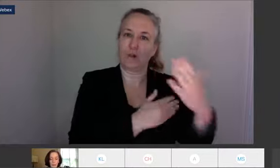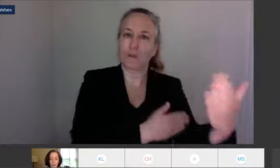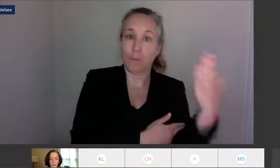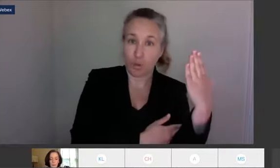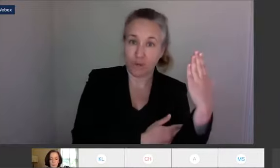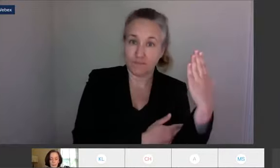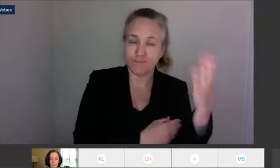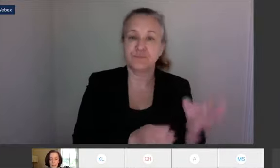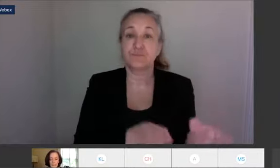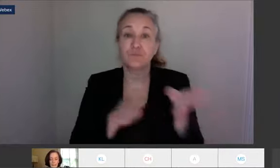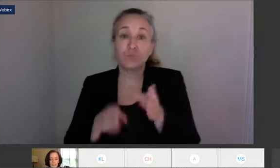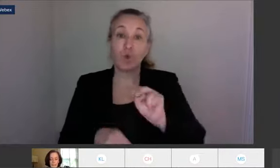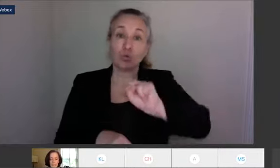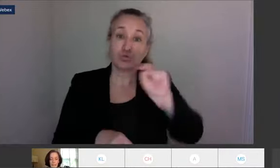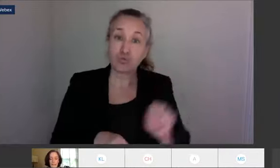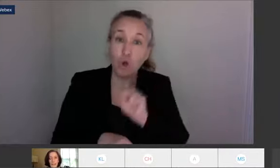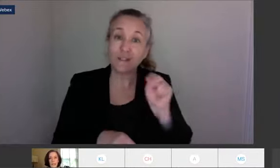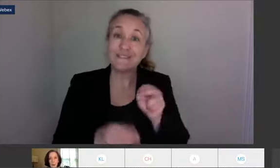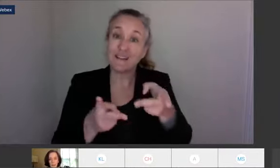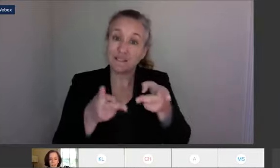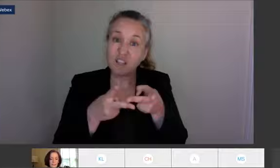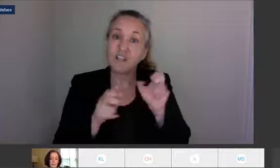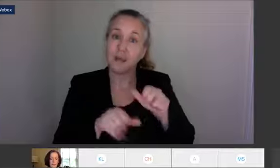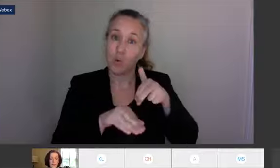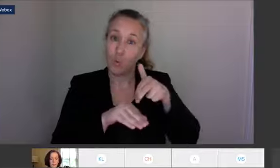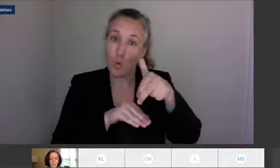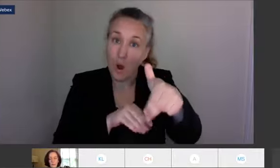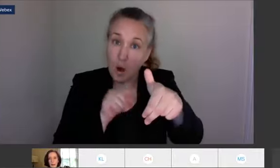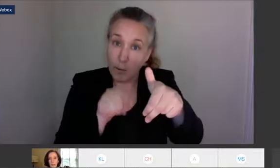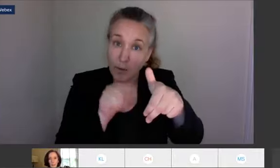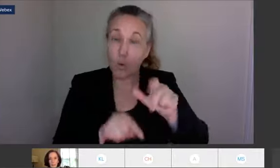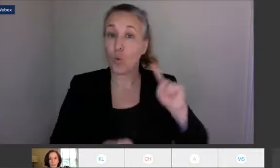walk-up community testing site is located at the Delaware Valley Community